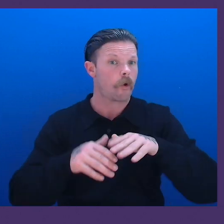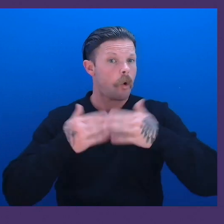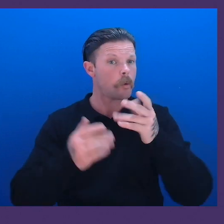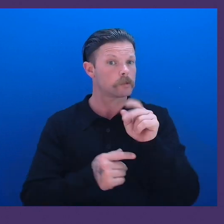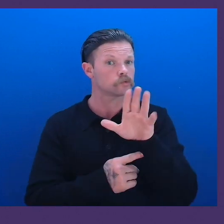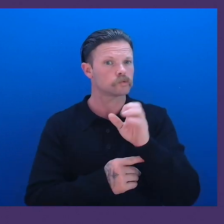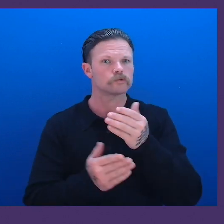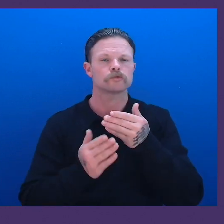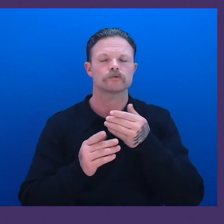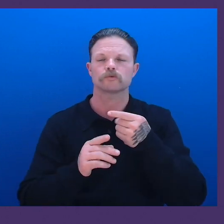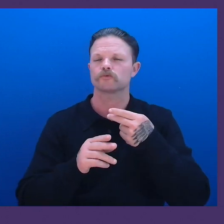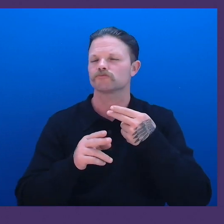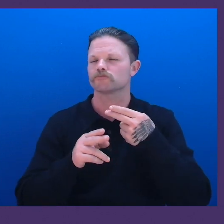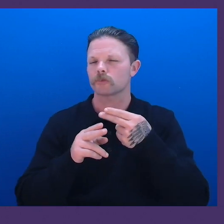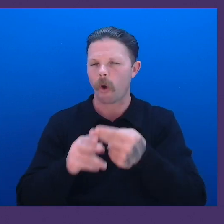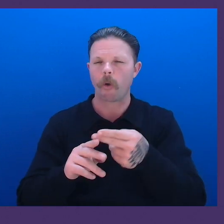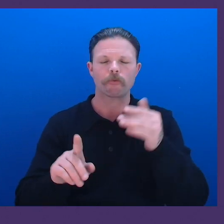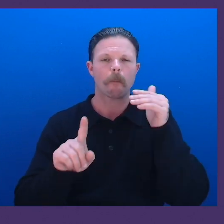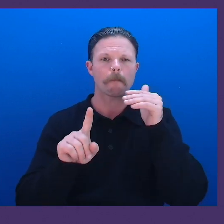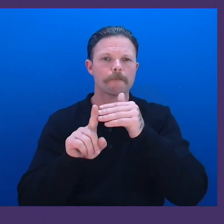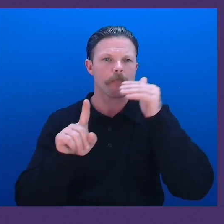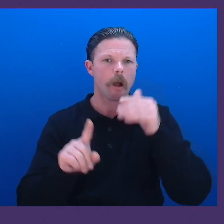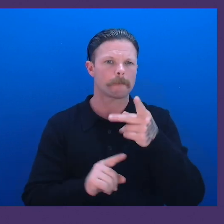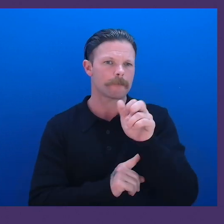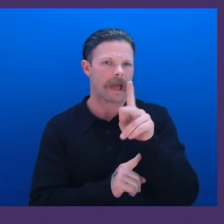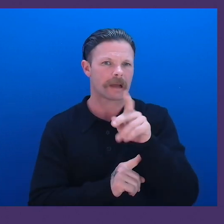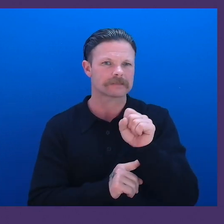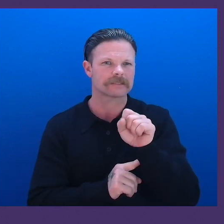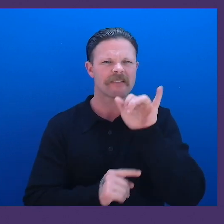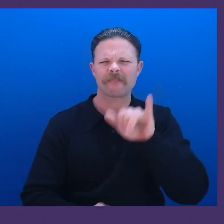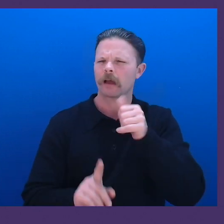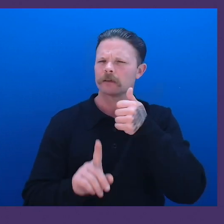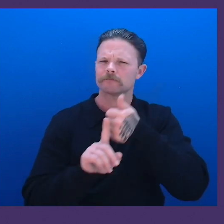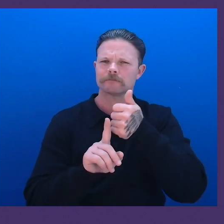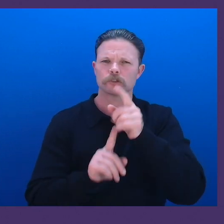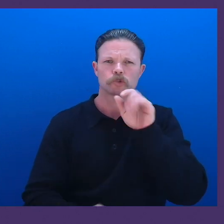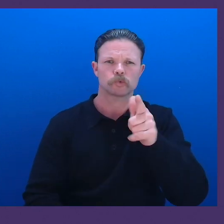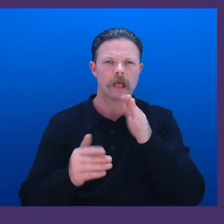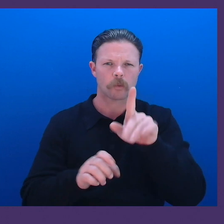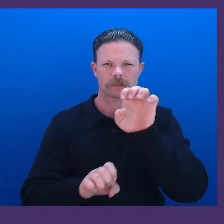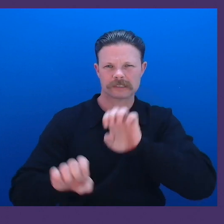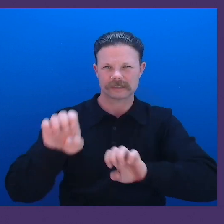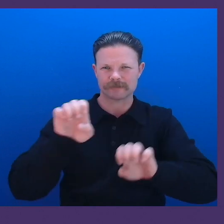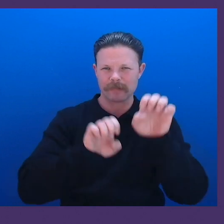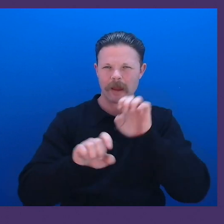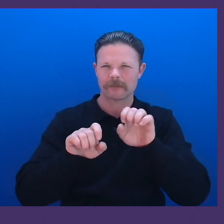with the system message. And essentially, it can help you to automatically generate tests